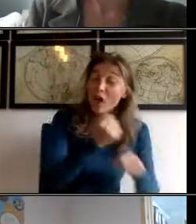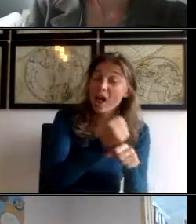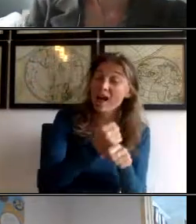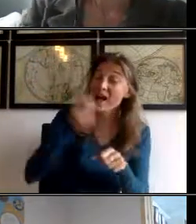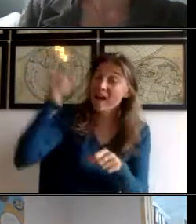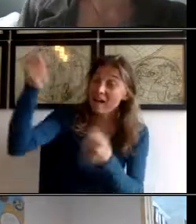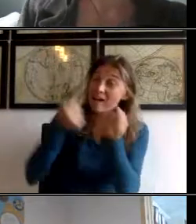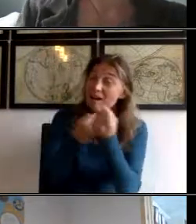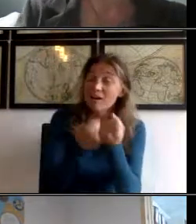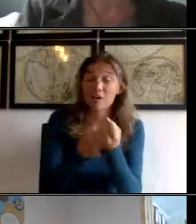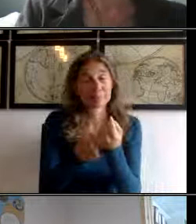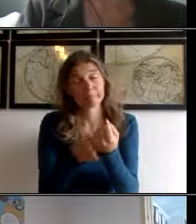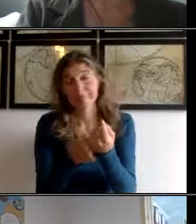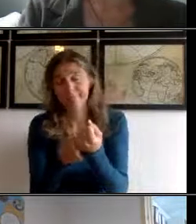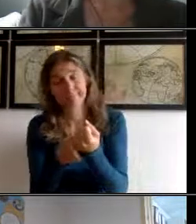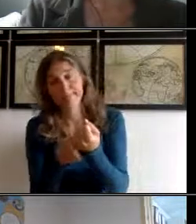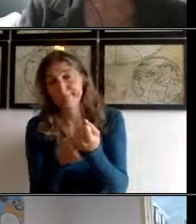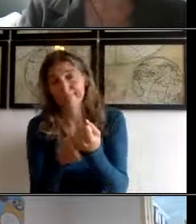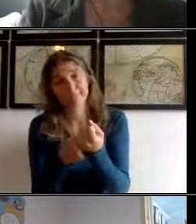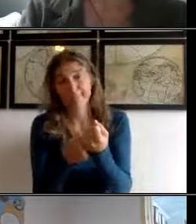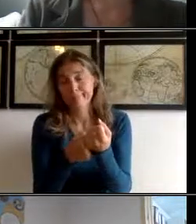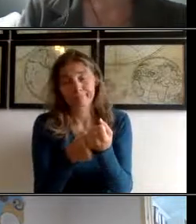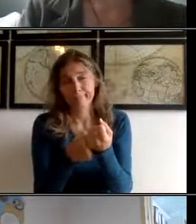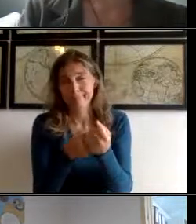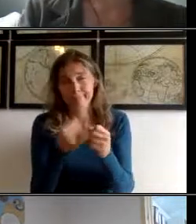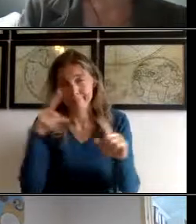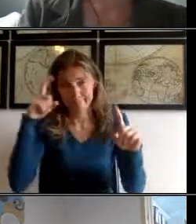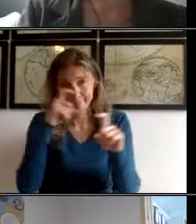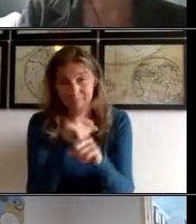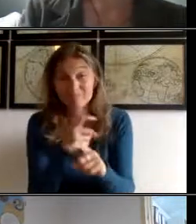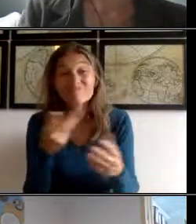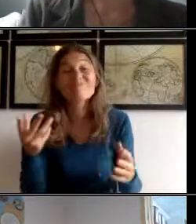COVID has thrown up a lot of challenges.